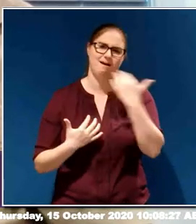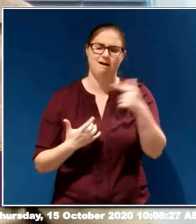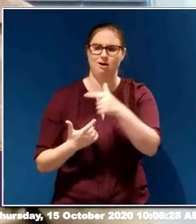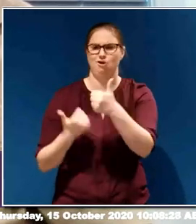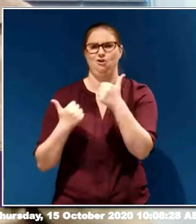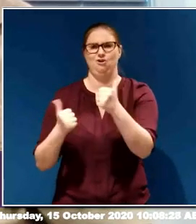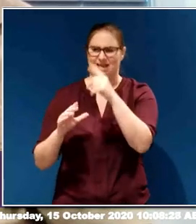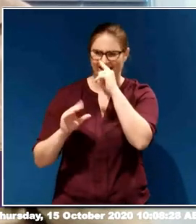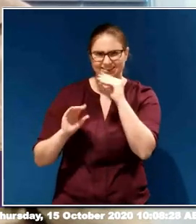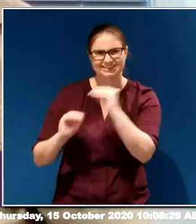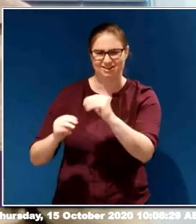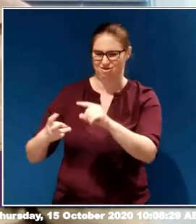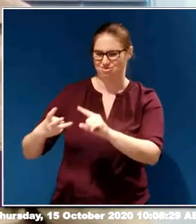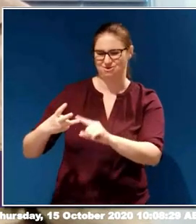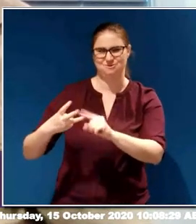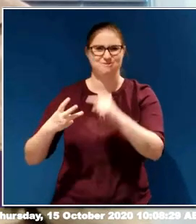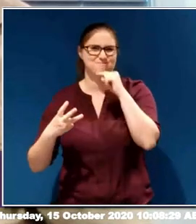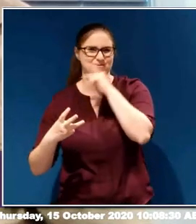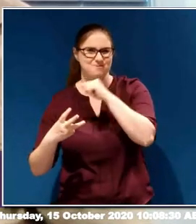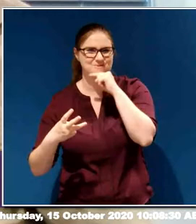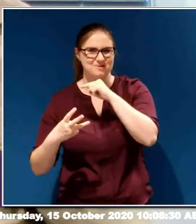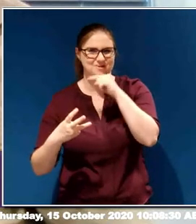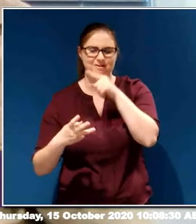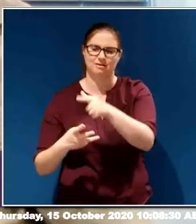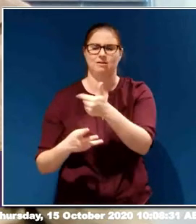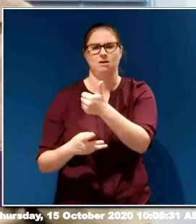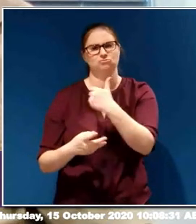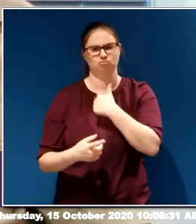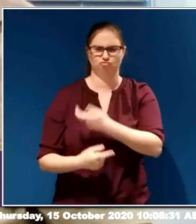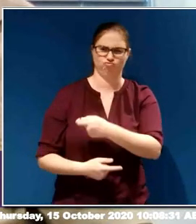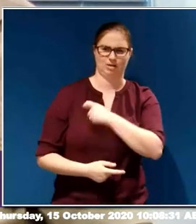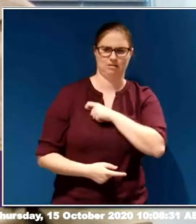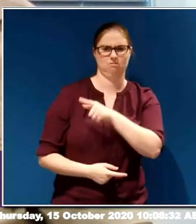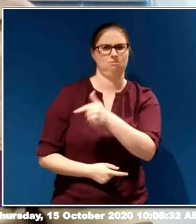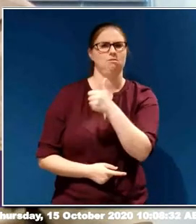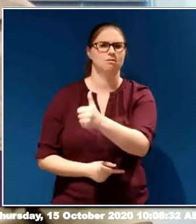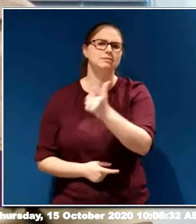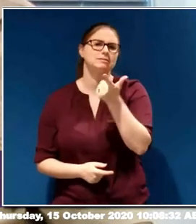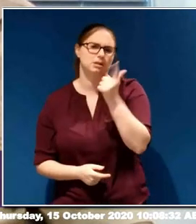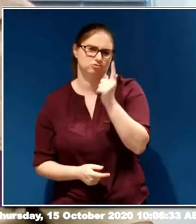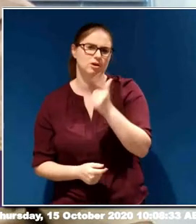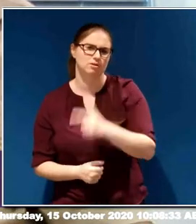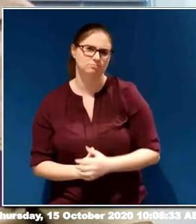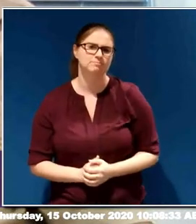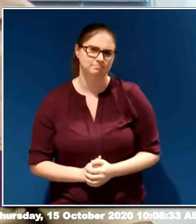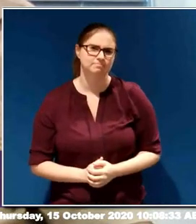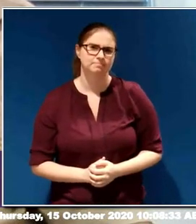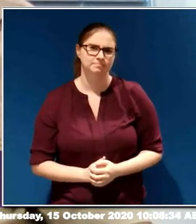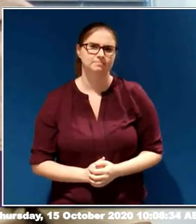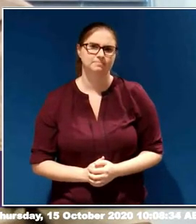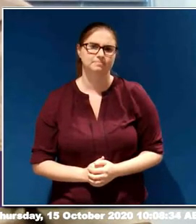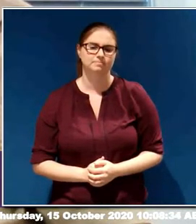So, yeah. So it started off really well. I'd like to, if I could, just hear Jack's voice